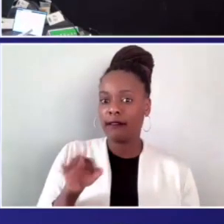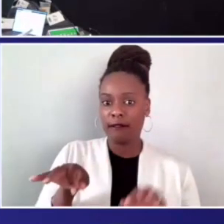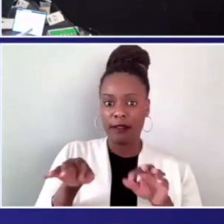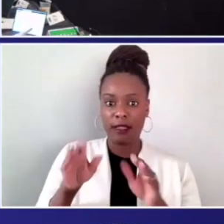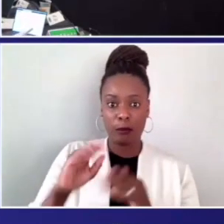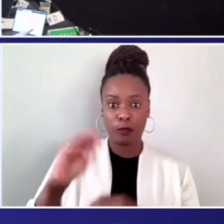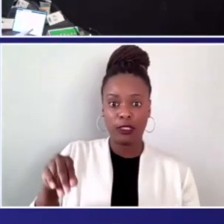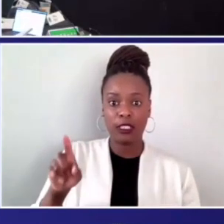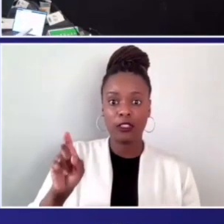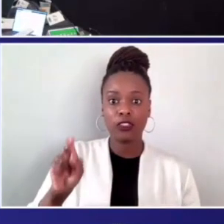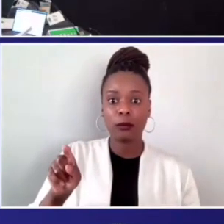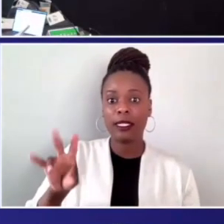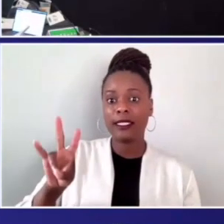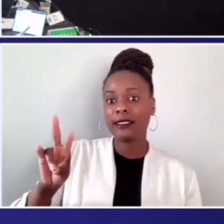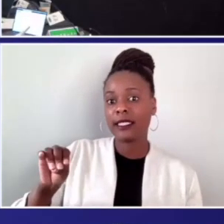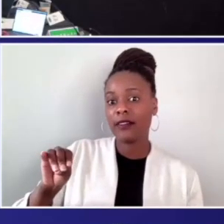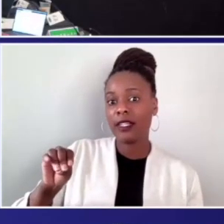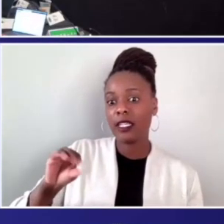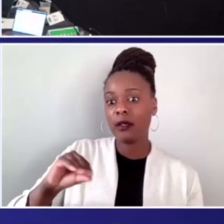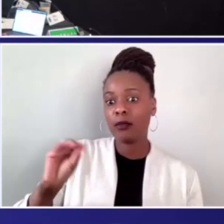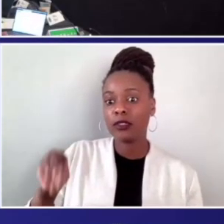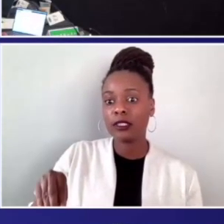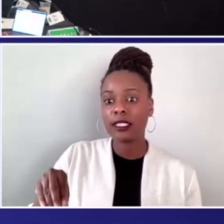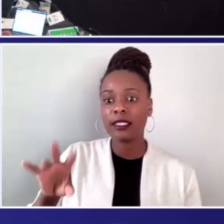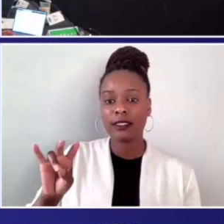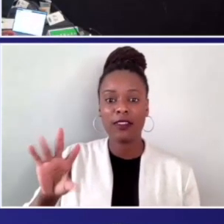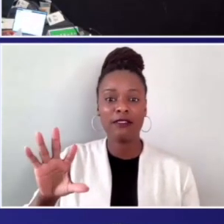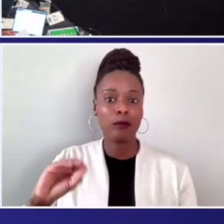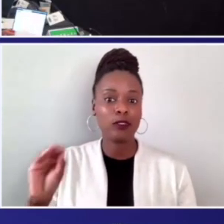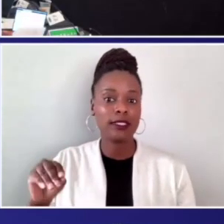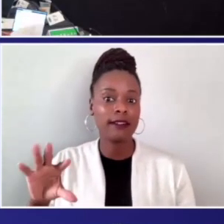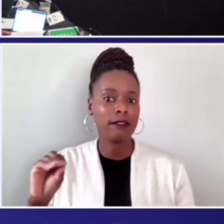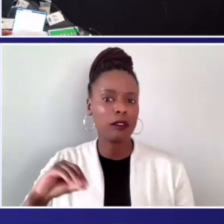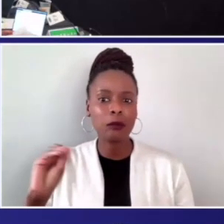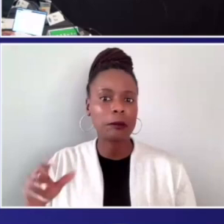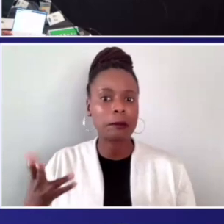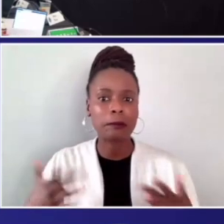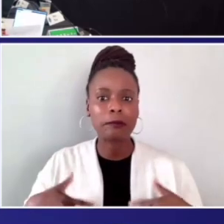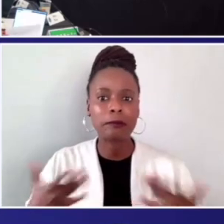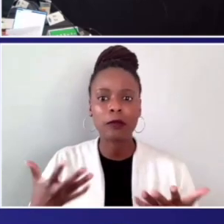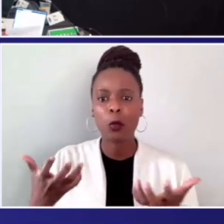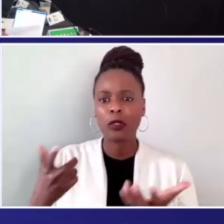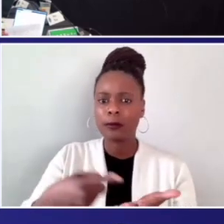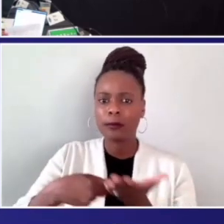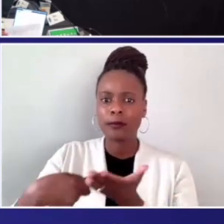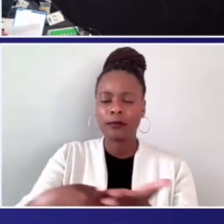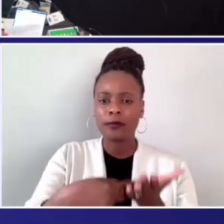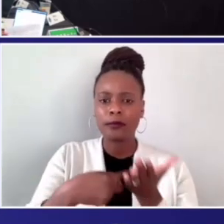50%? We'd like to engage in conversation around that. Our idea here is we're trying